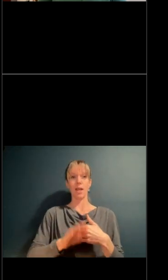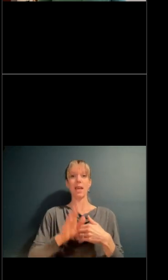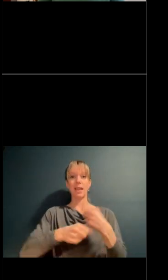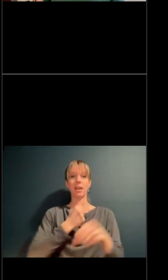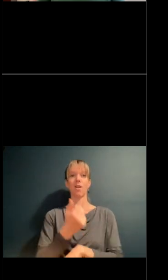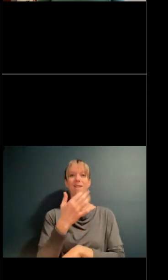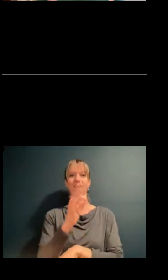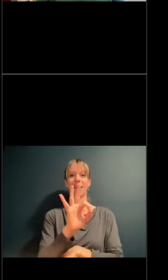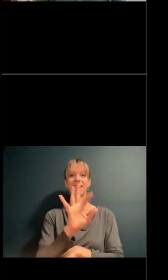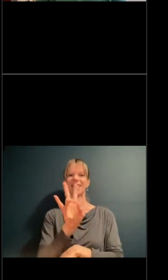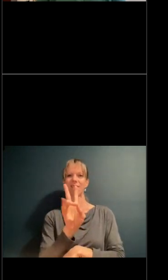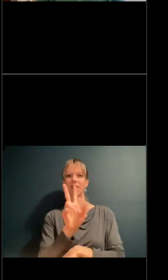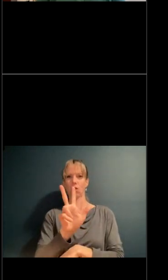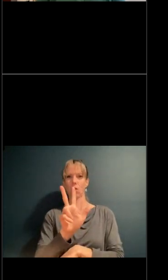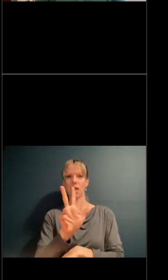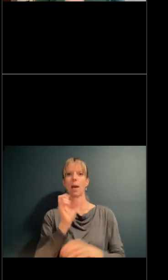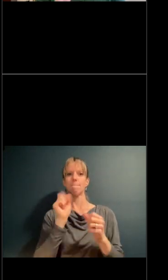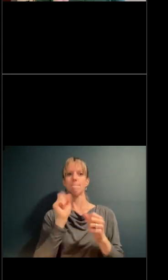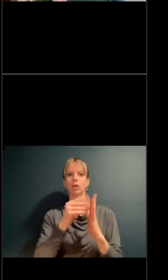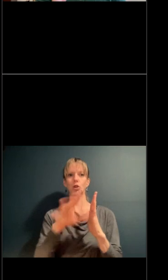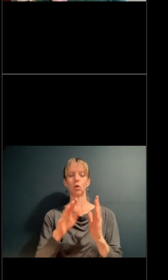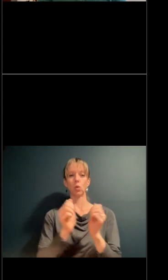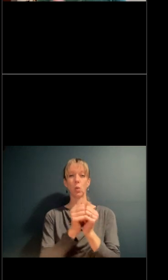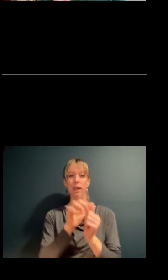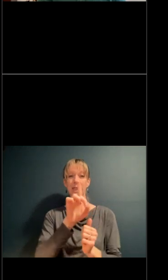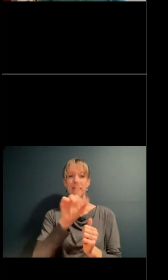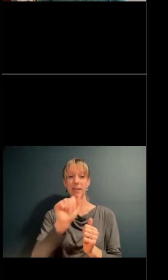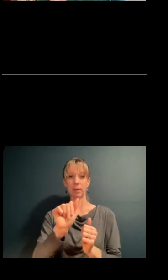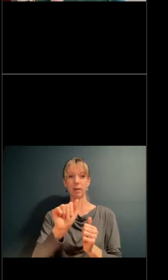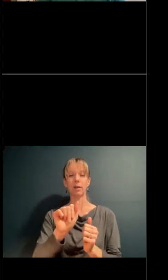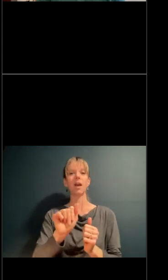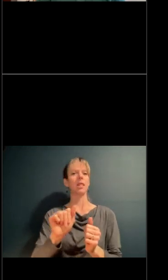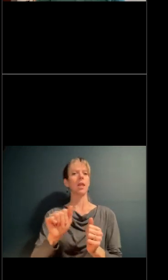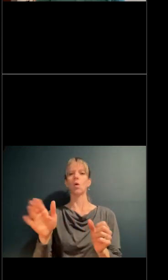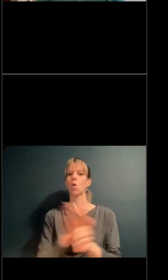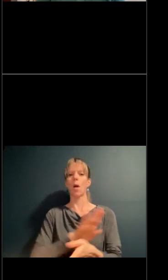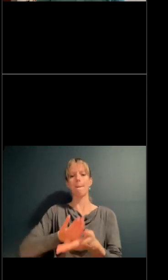so many students with disabilities were wholly excluded from public education.